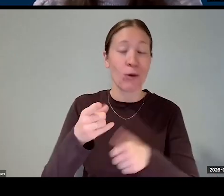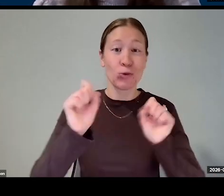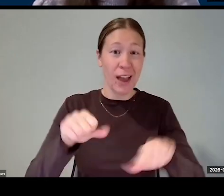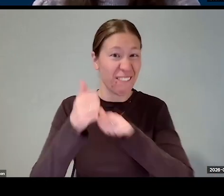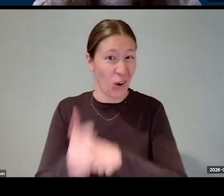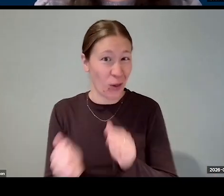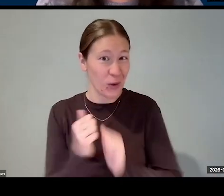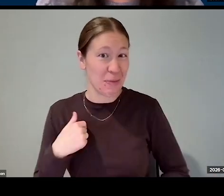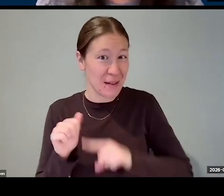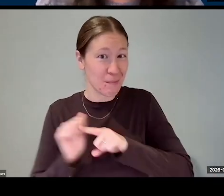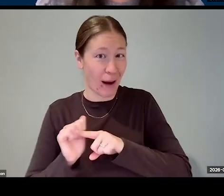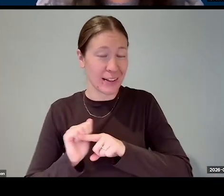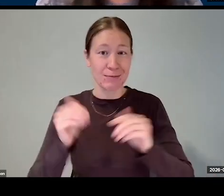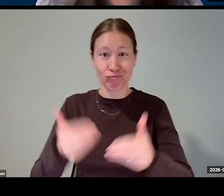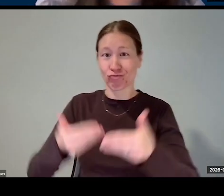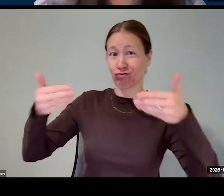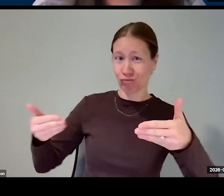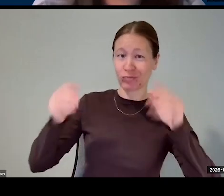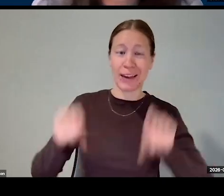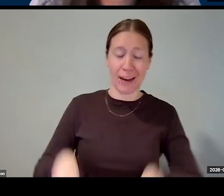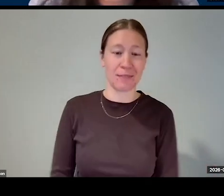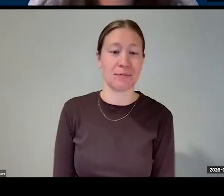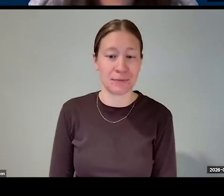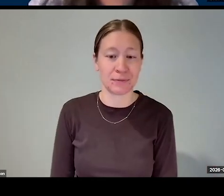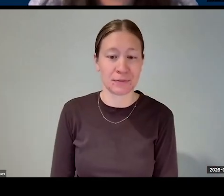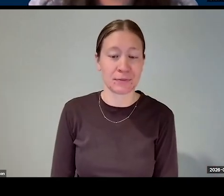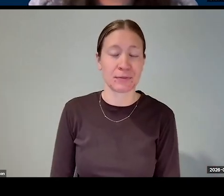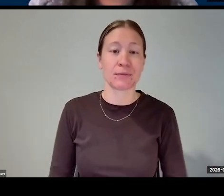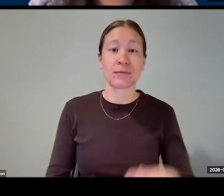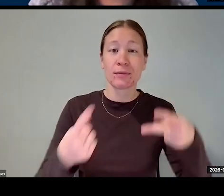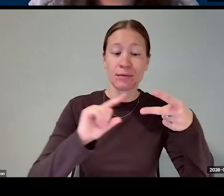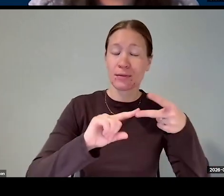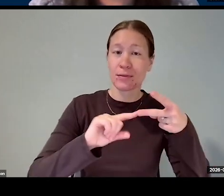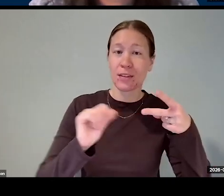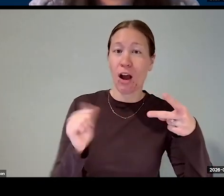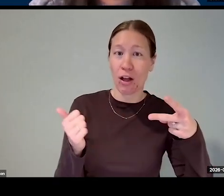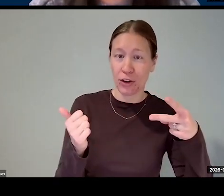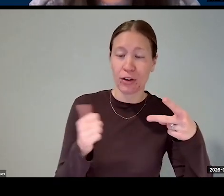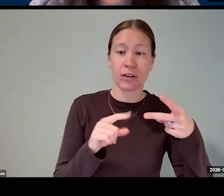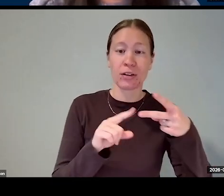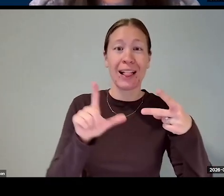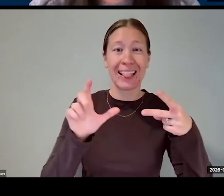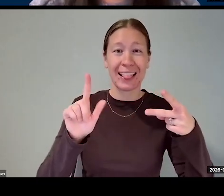you can use that link to do so. We also have a short link to install Grackle Slides.